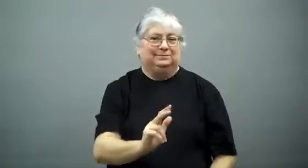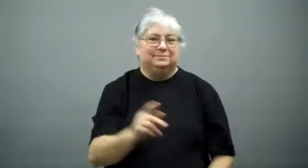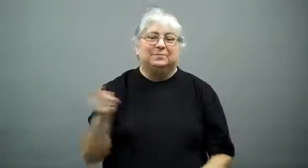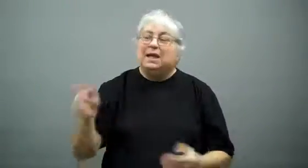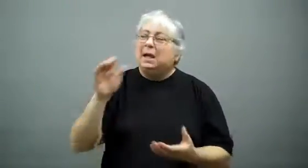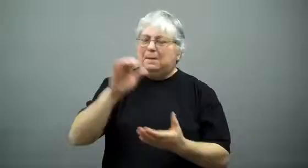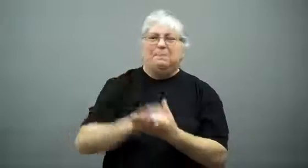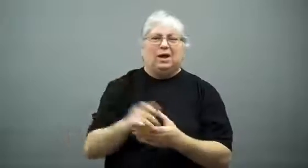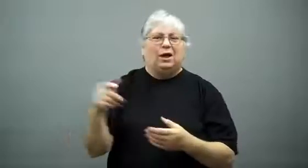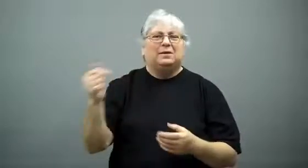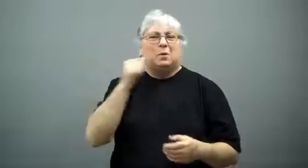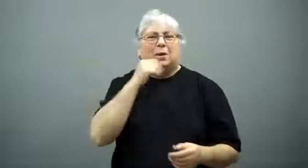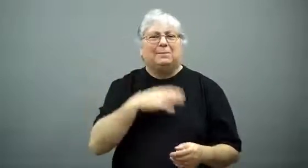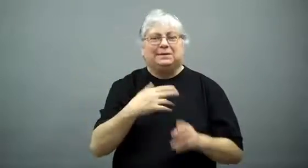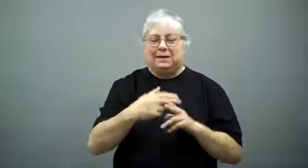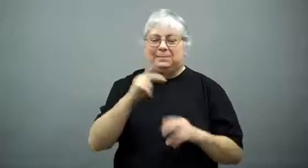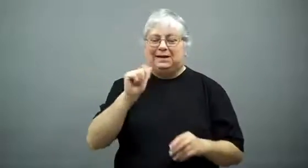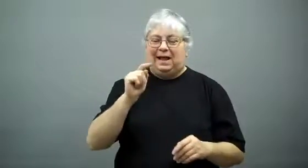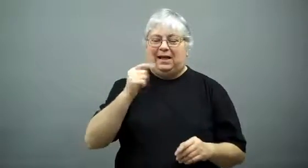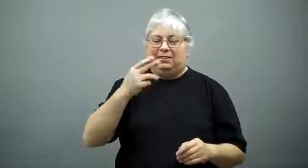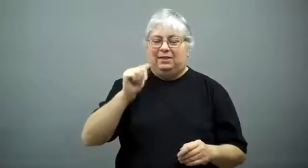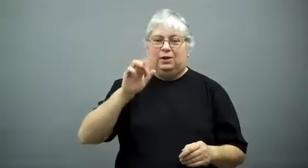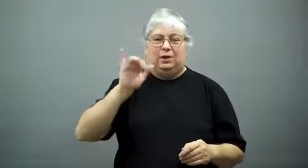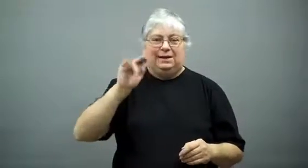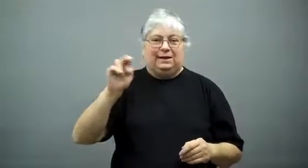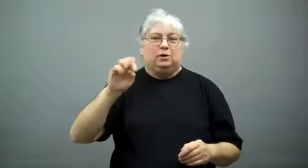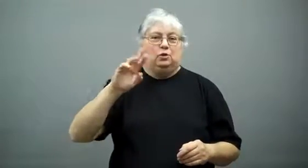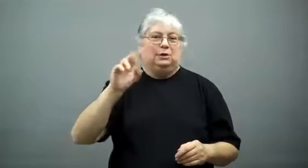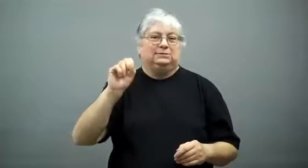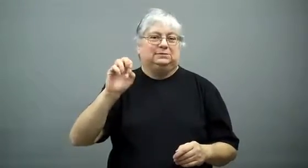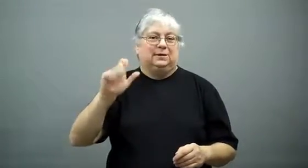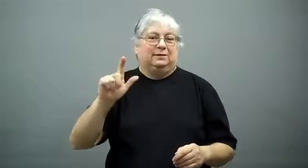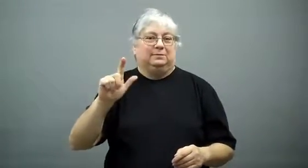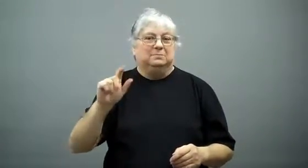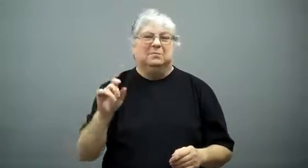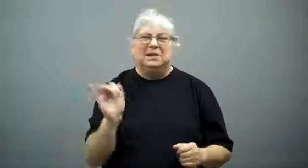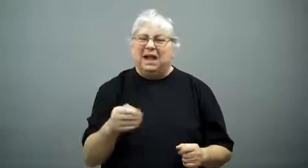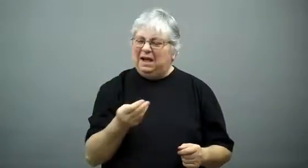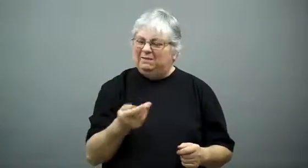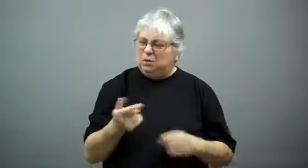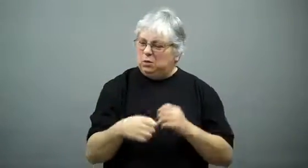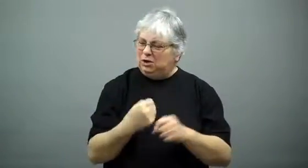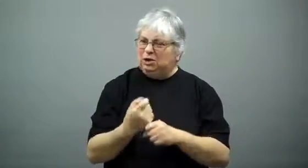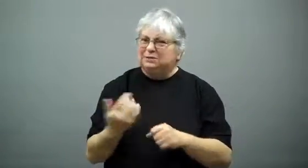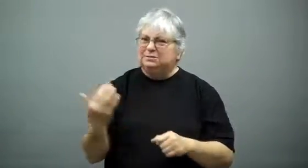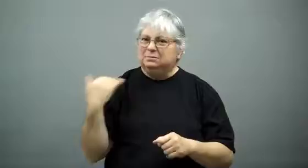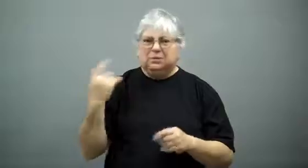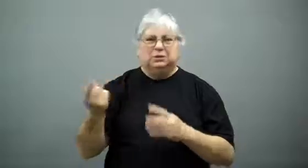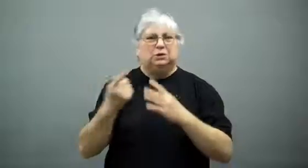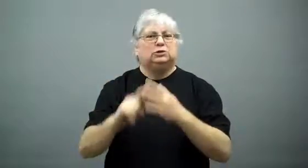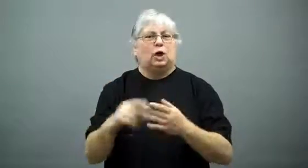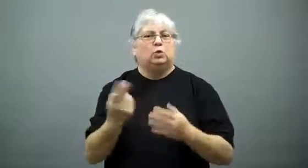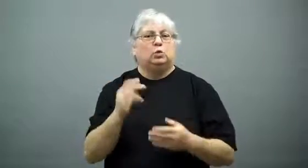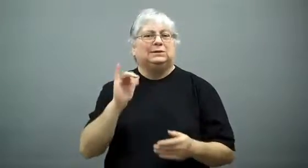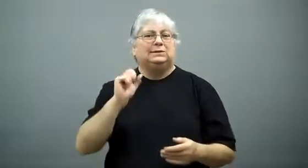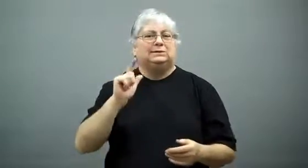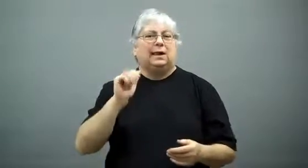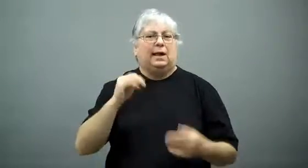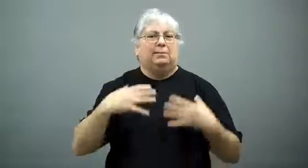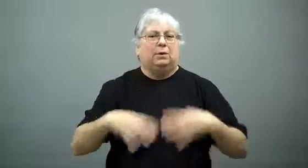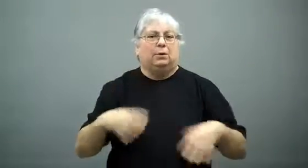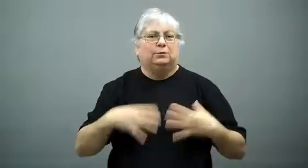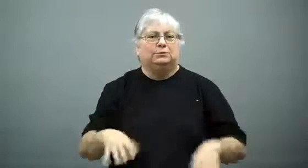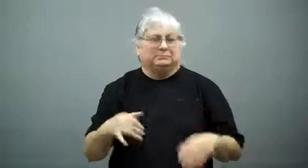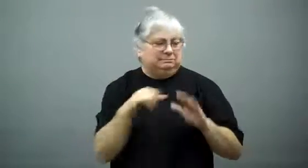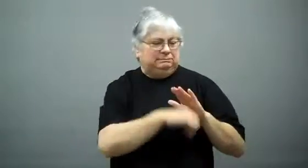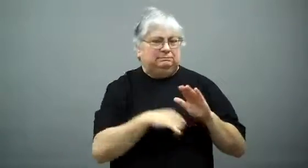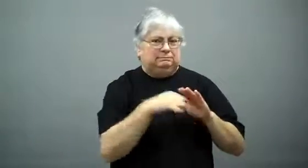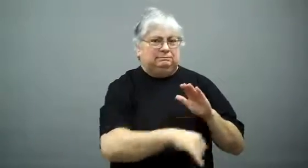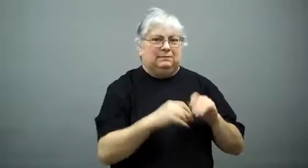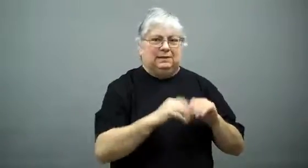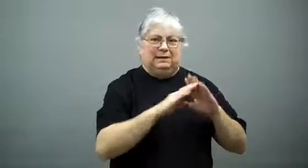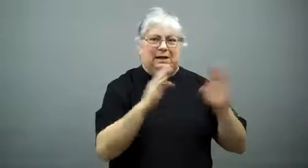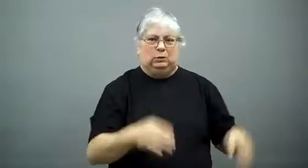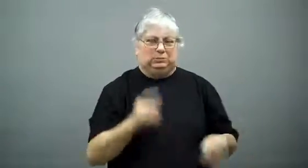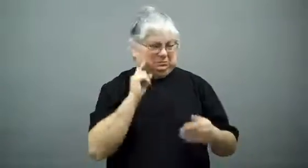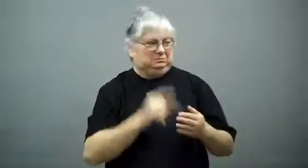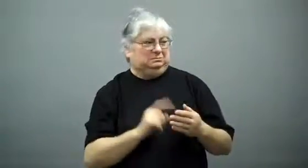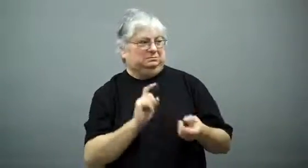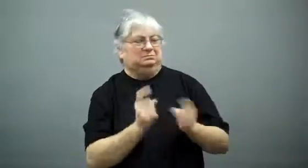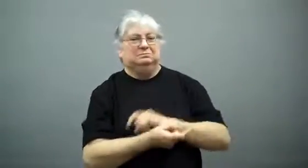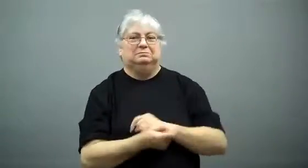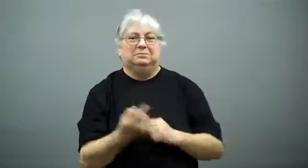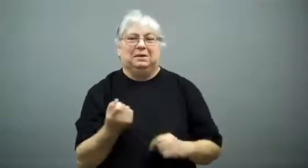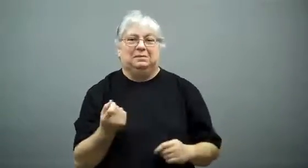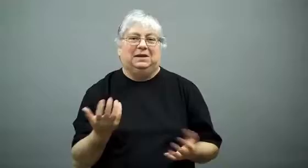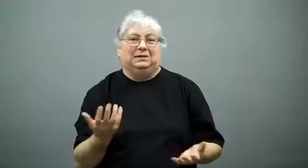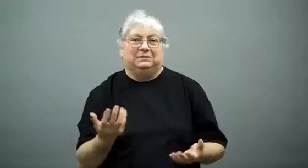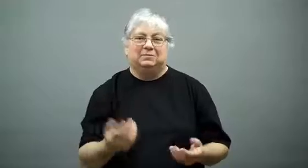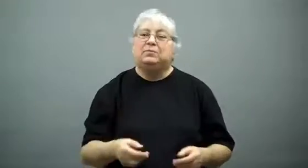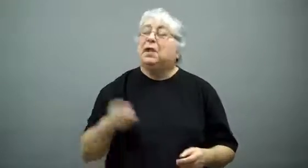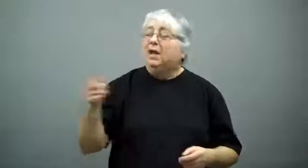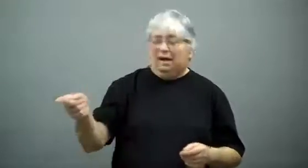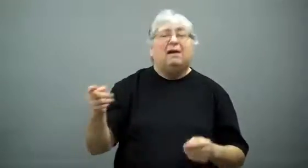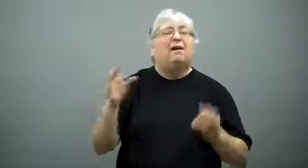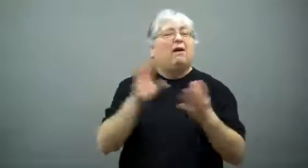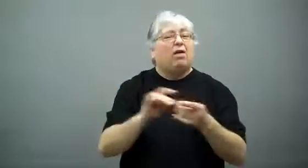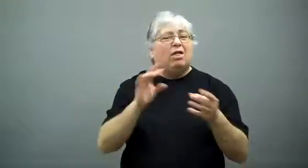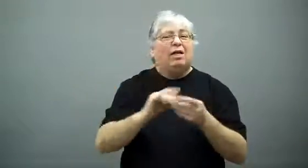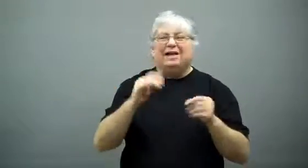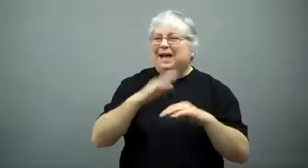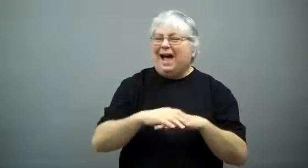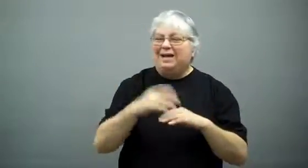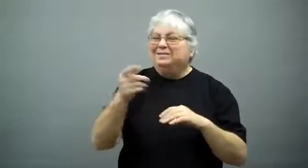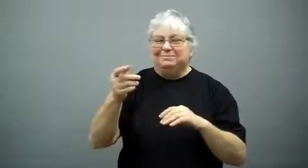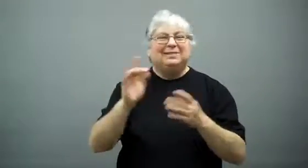His wife, Katharine Russell, started wearing Islamic dress about 3 years ago.